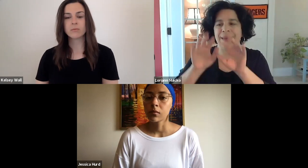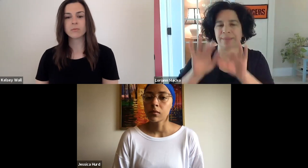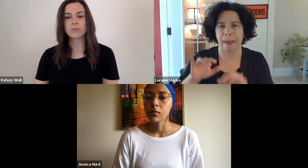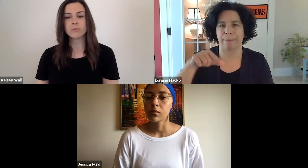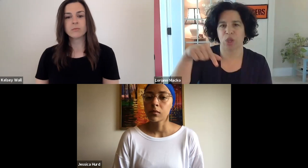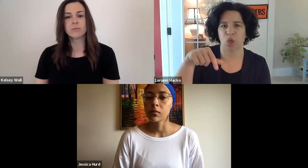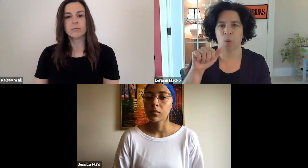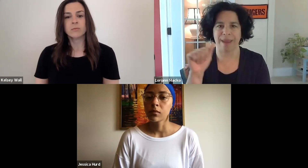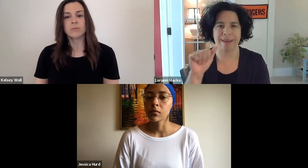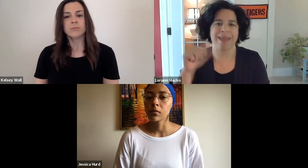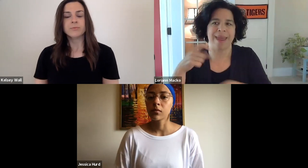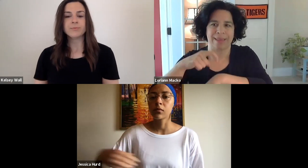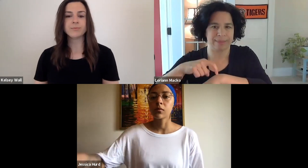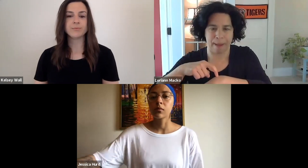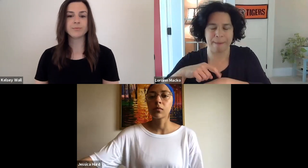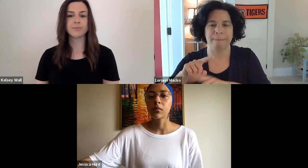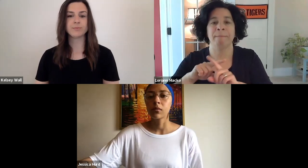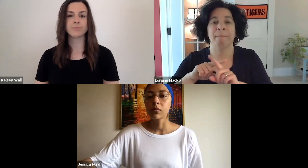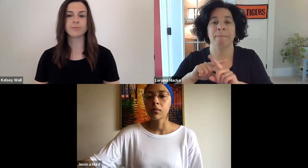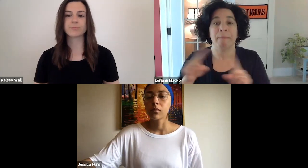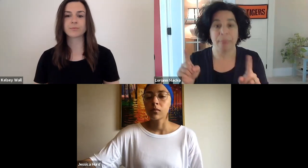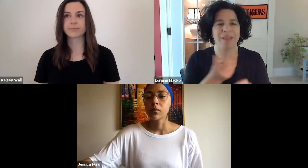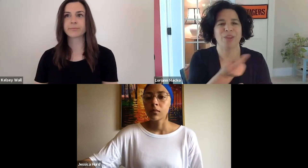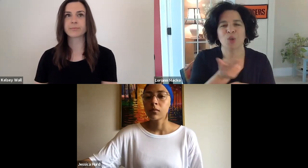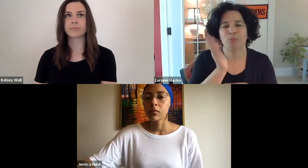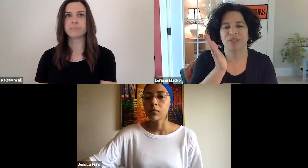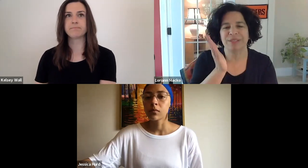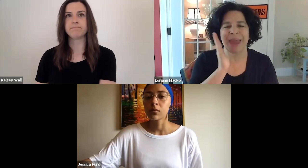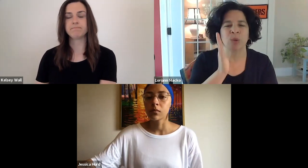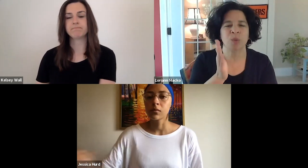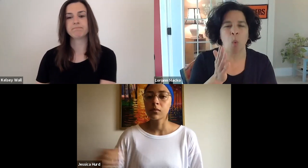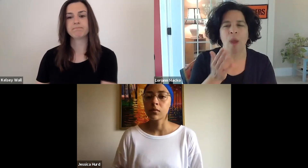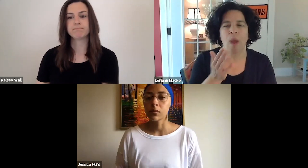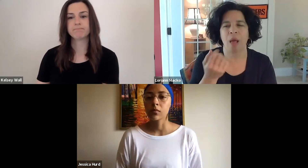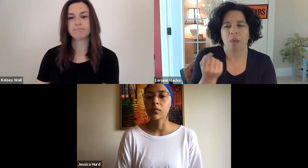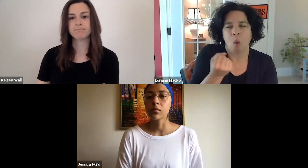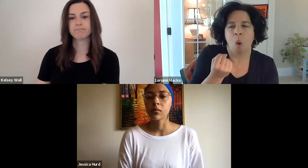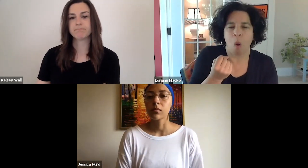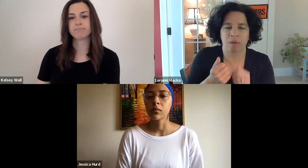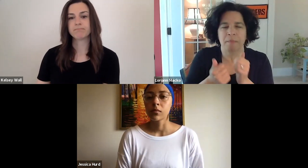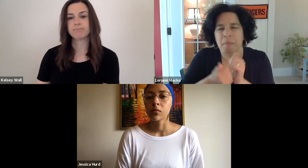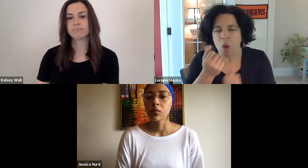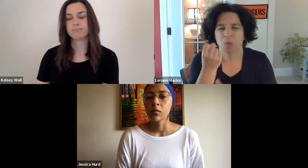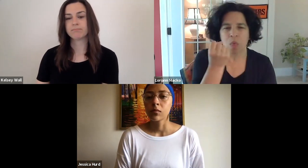If you have any questions, you can type them in the Q&A, but during the presentations, we ask that you try and hold those